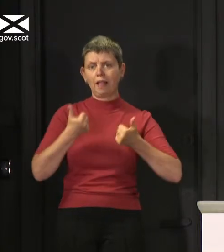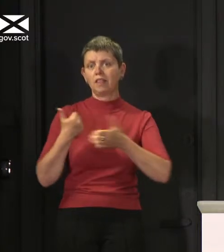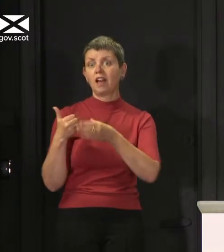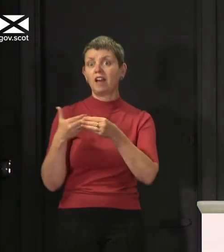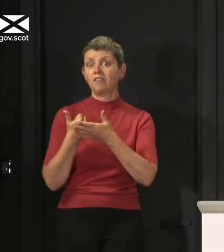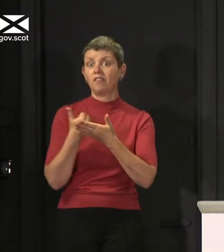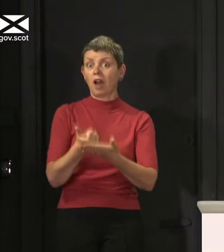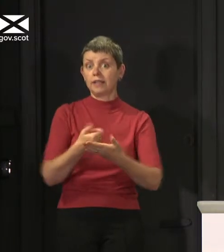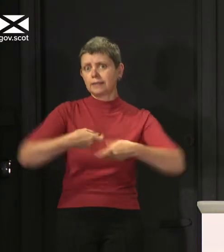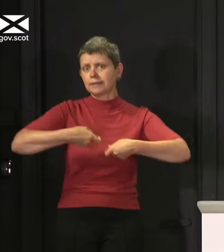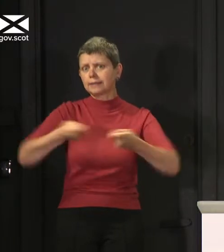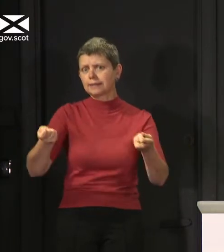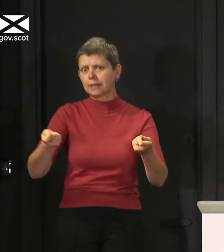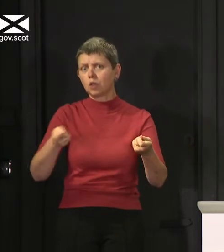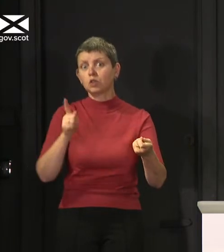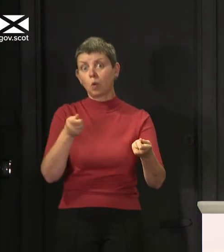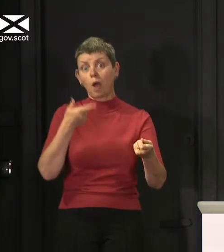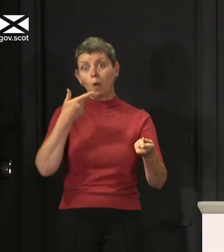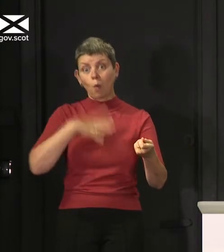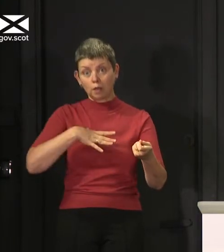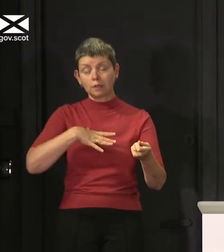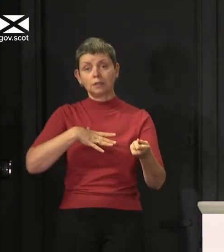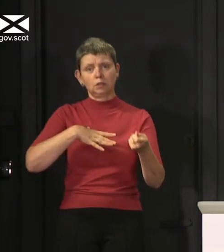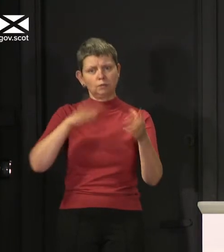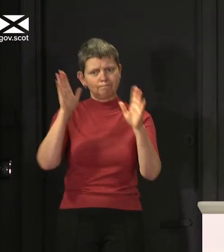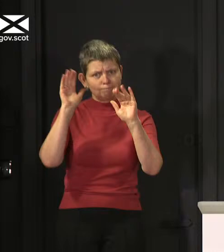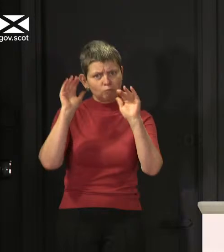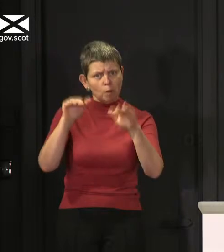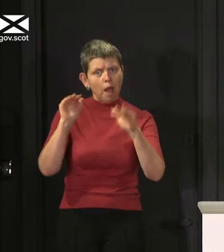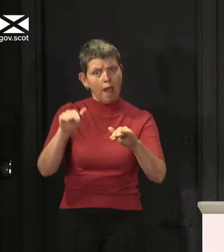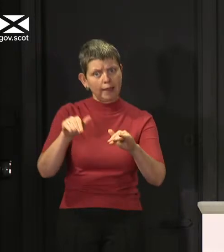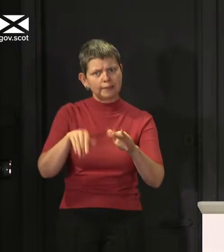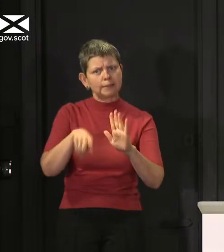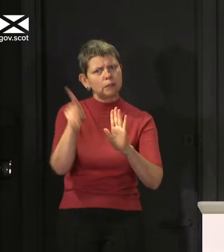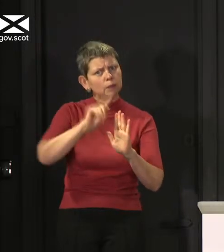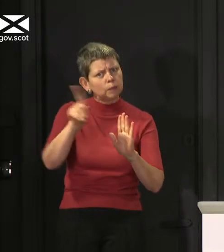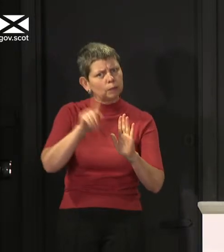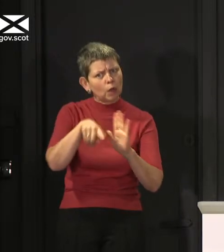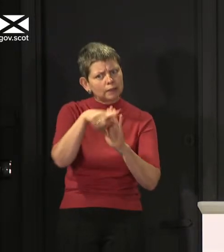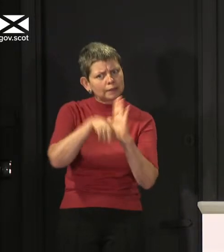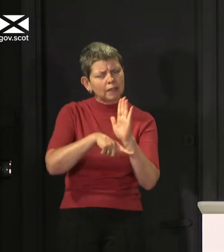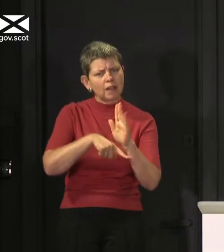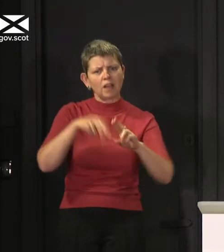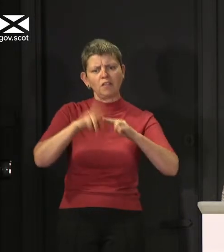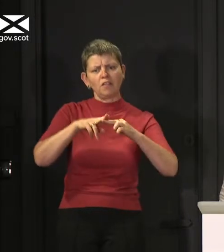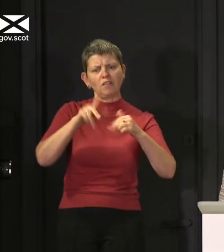been circulating. So I want to end with a reminder for you of the FACTS campaign, the